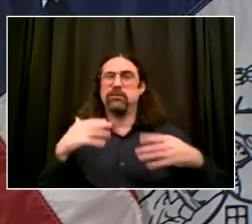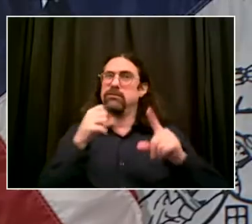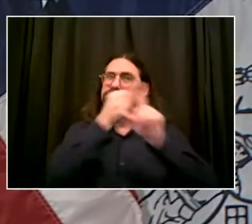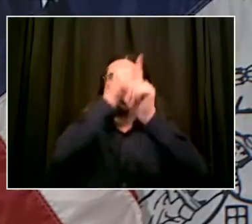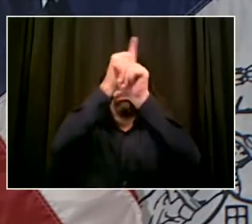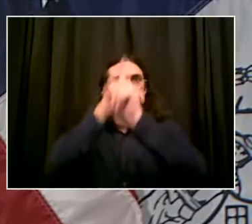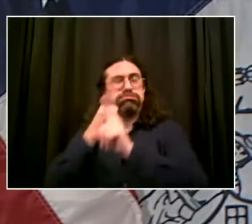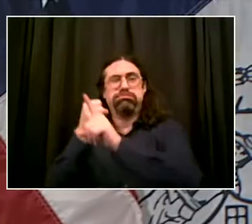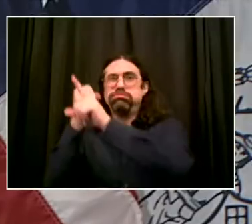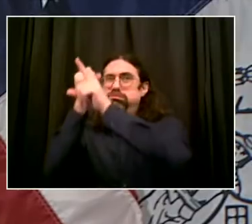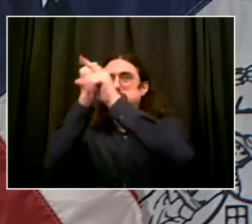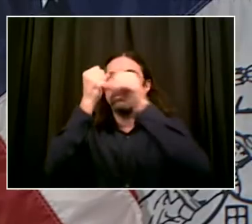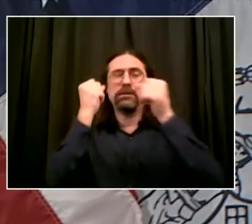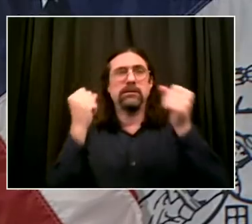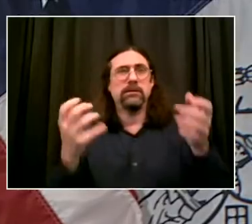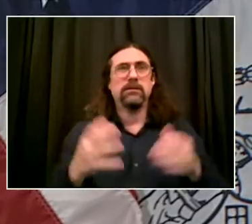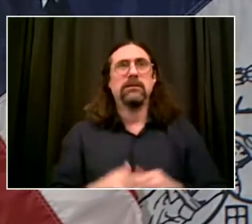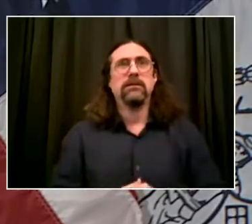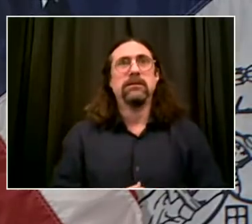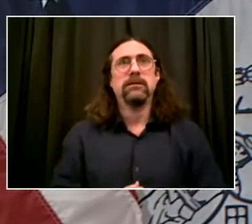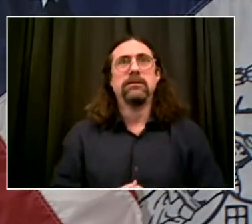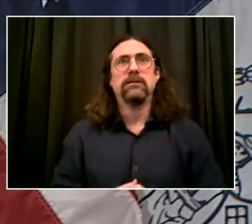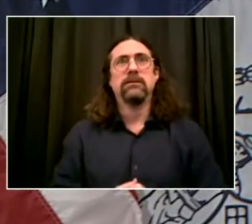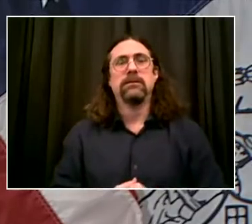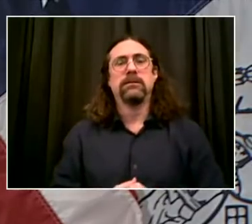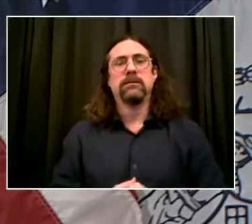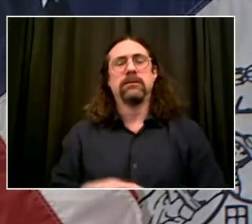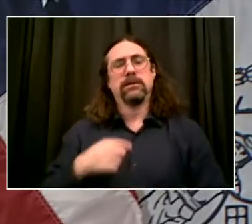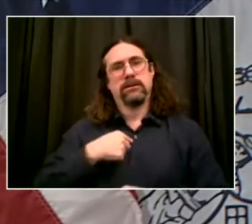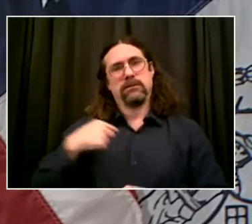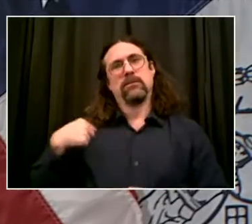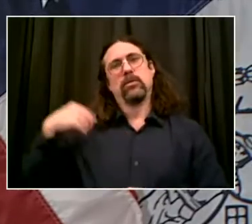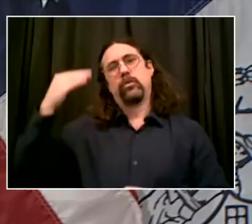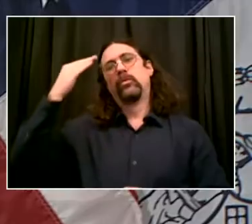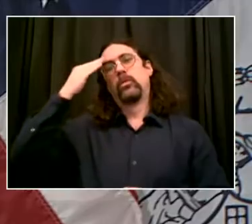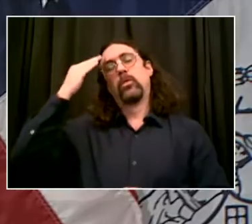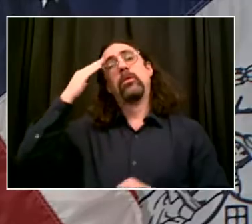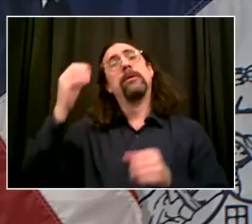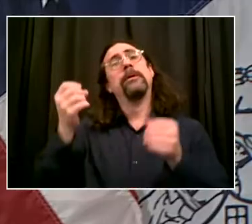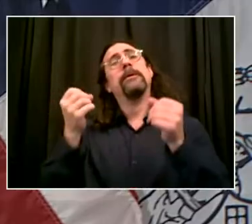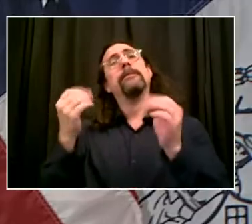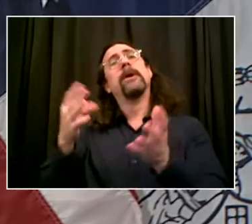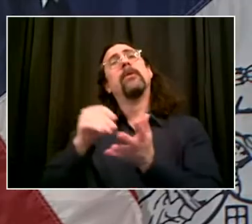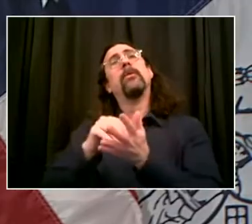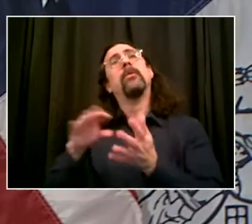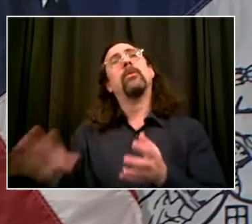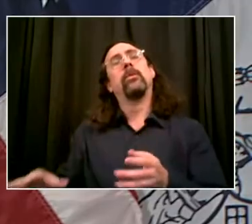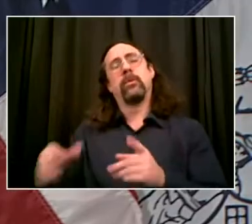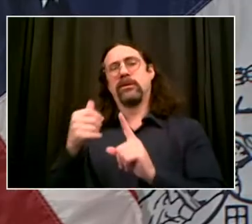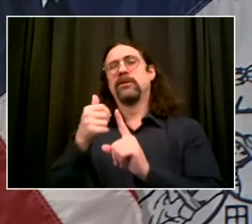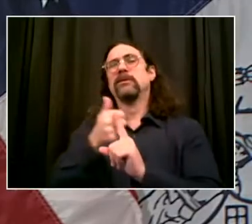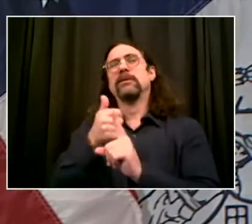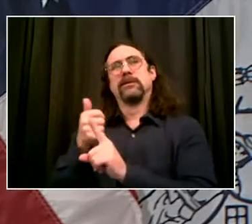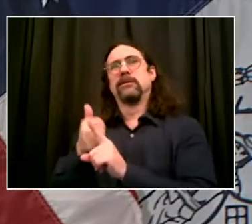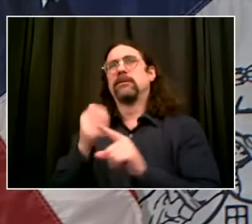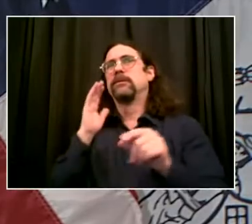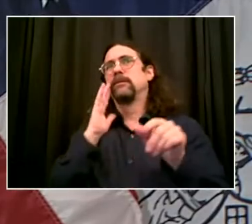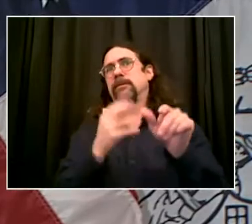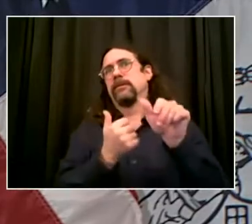IS, THERE WILL BE A COVID ACHIEVEMENT GAP TTT HANEEDS TO BE FILLED.